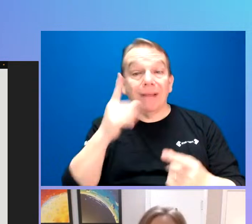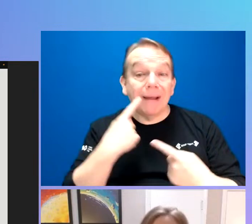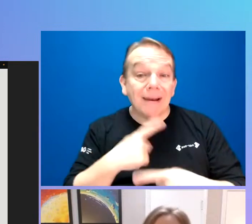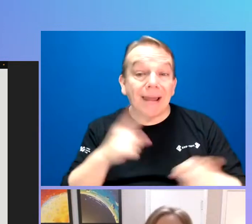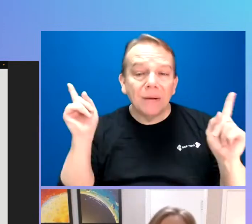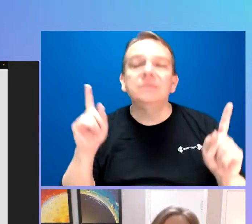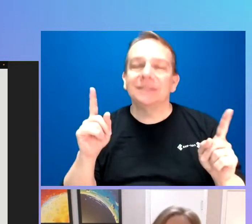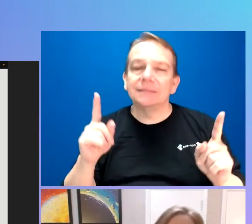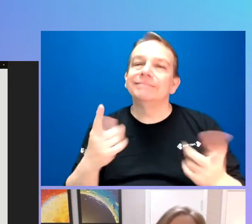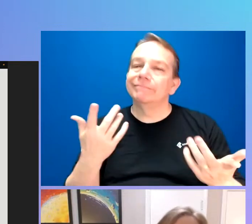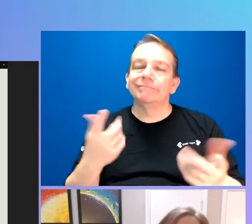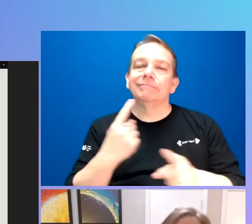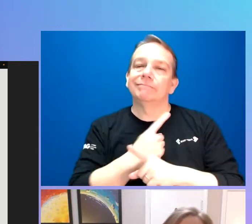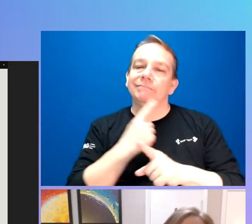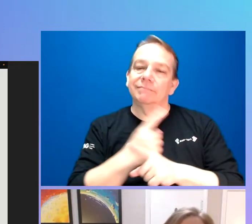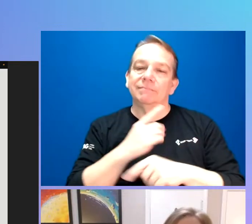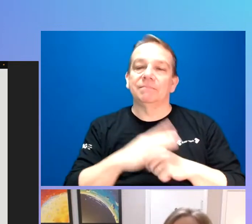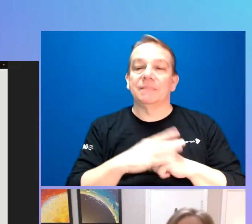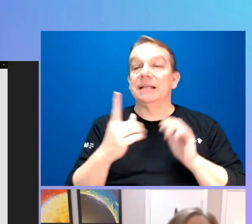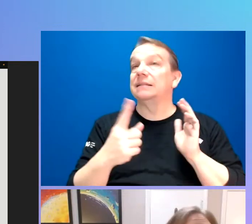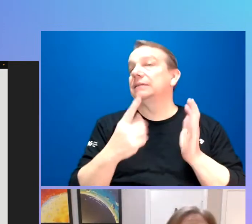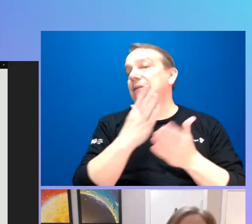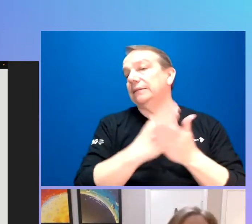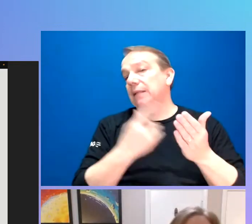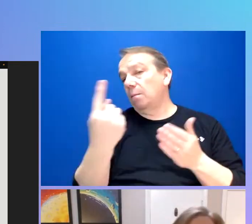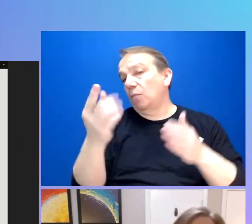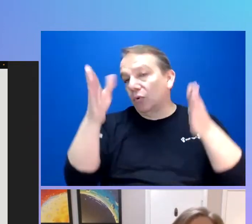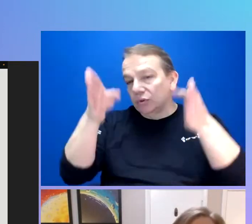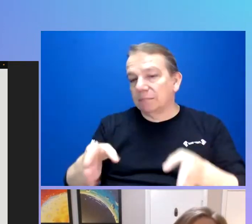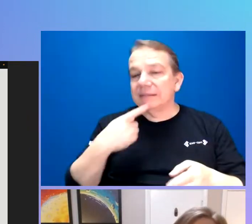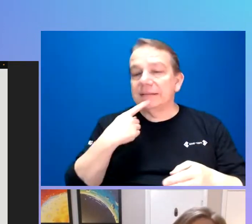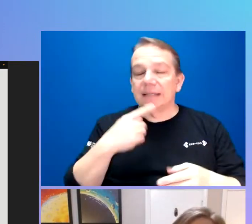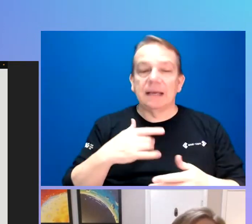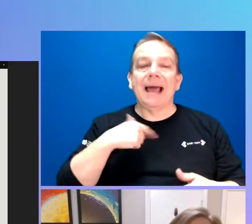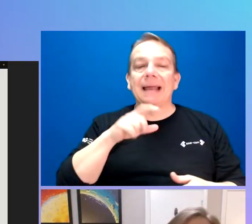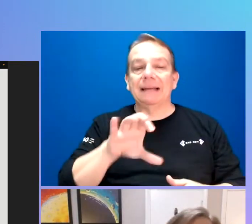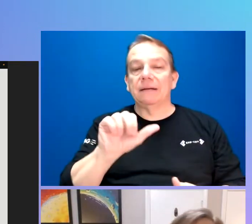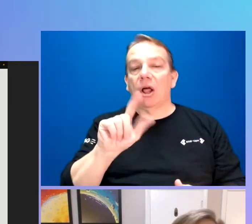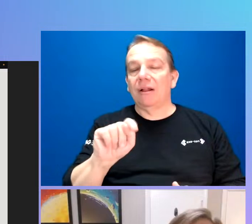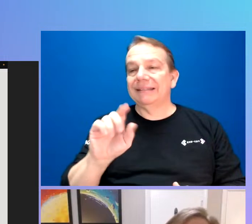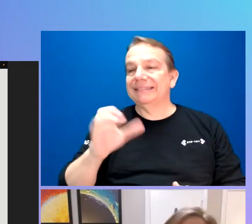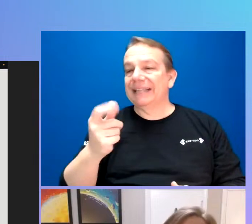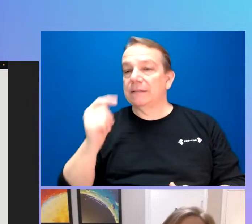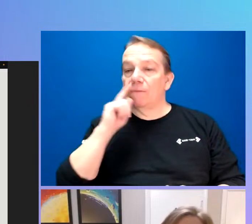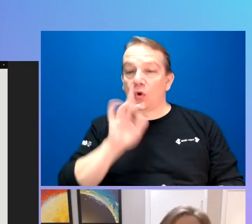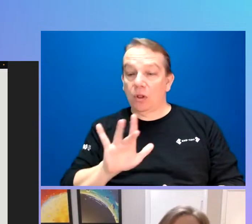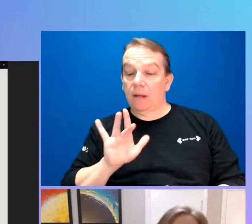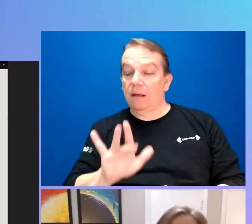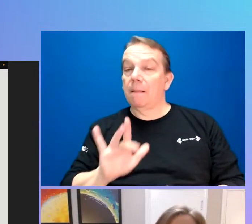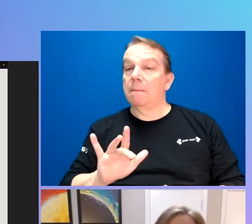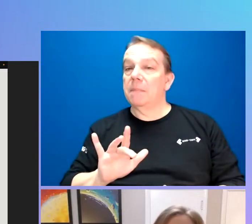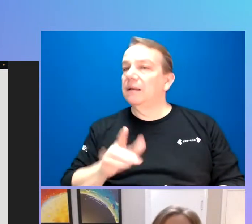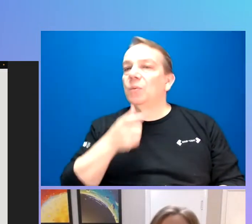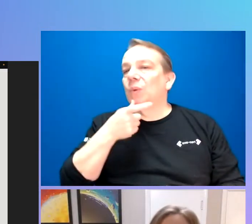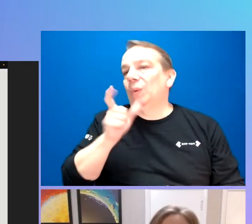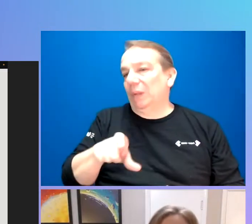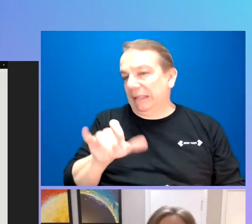some visual. So, like someone might say, I need alt text for this button, even though we